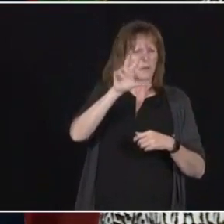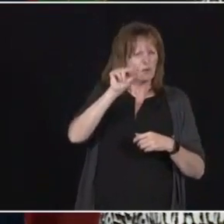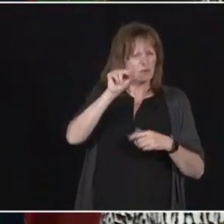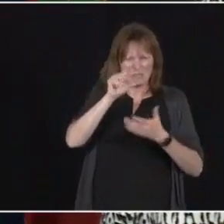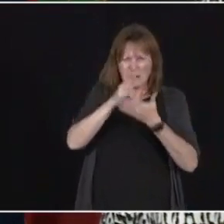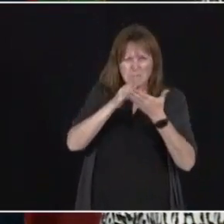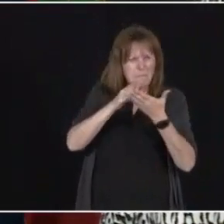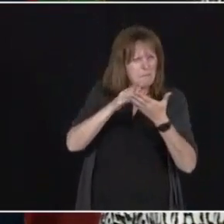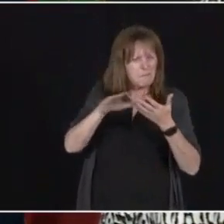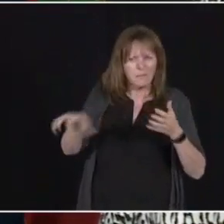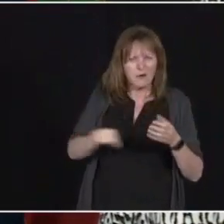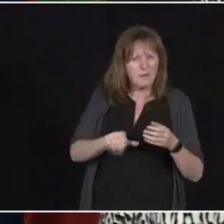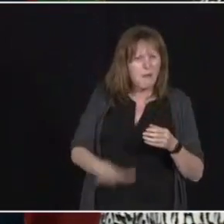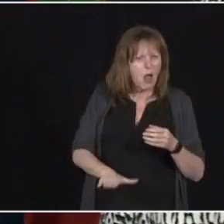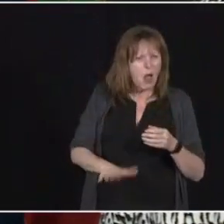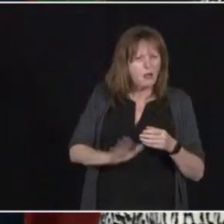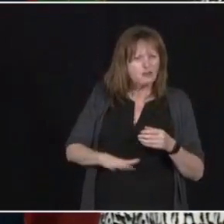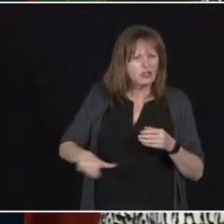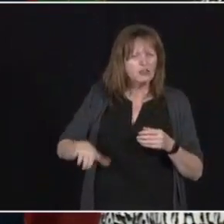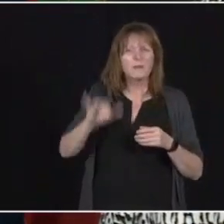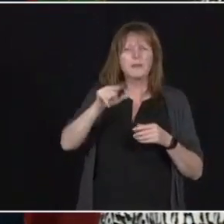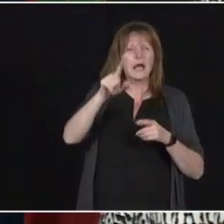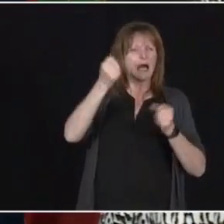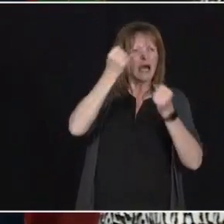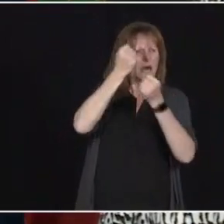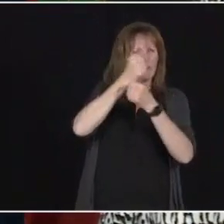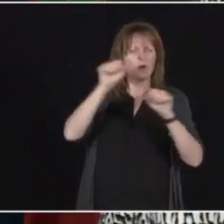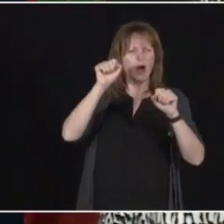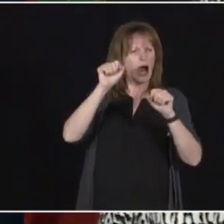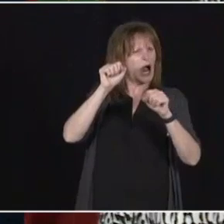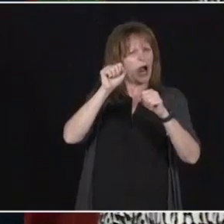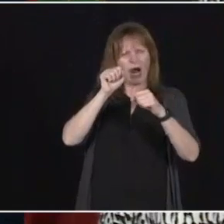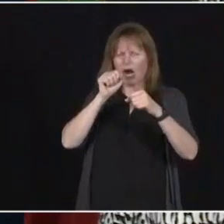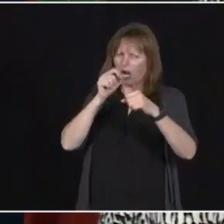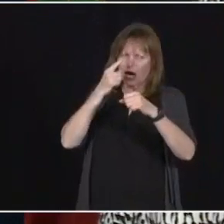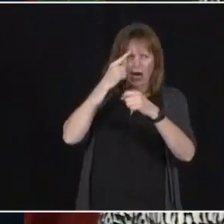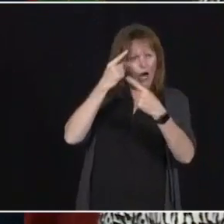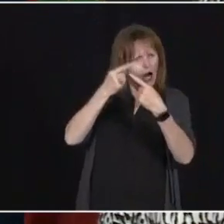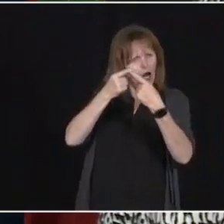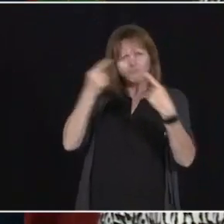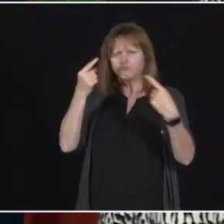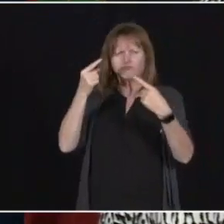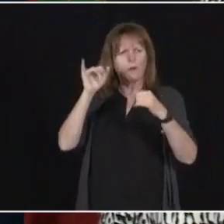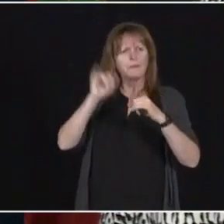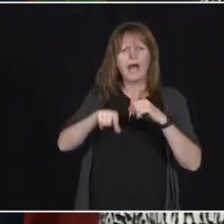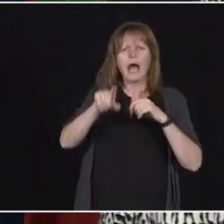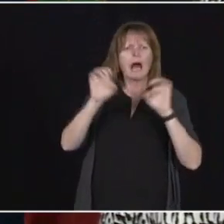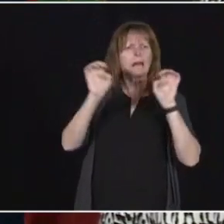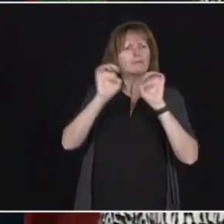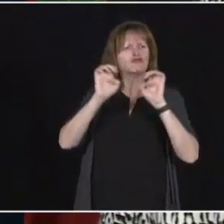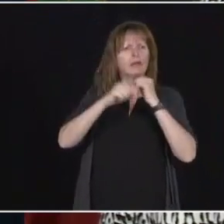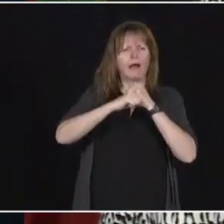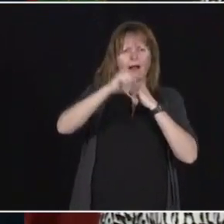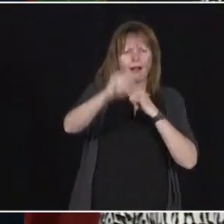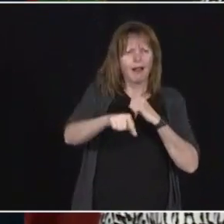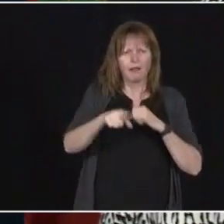group of 30 people. Some of them had their kids with them. Nobody in the crowd of courses wearing masks. And an elected official